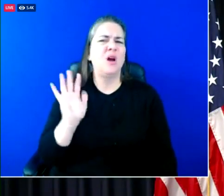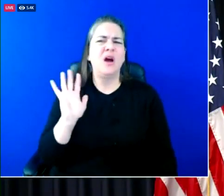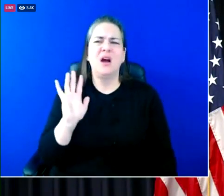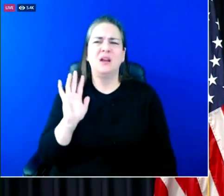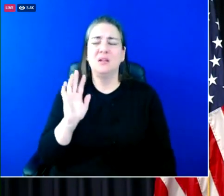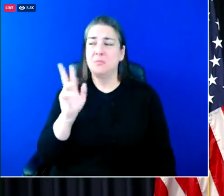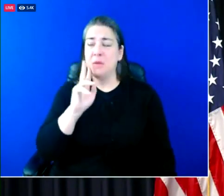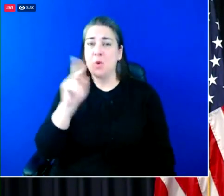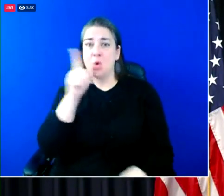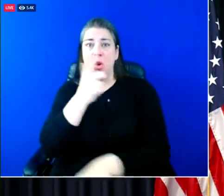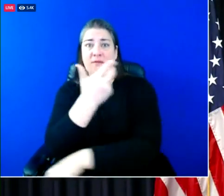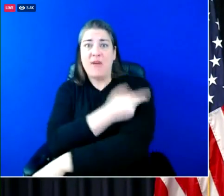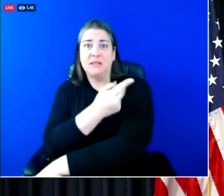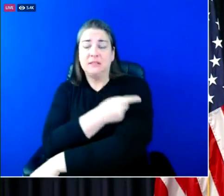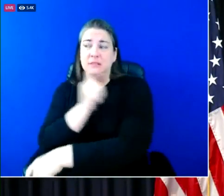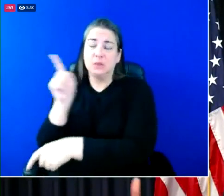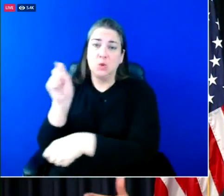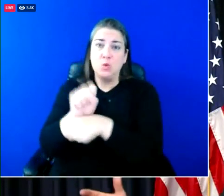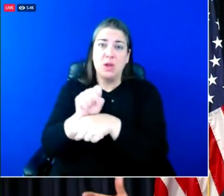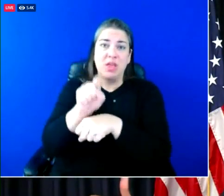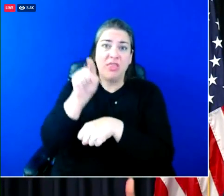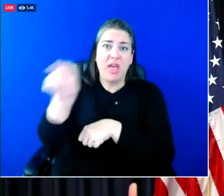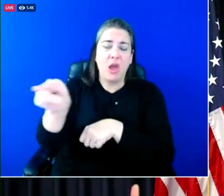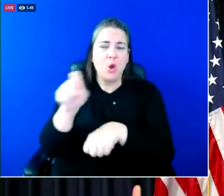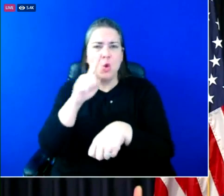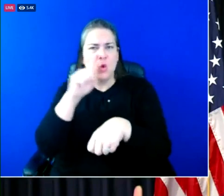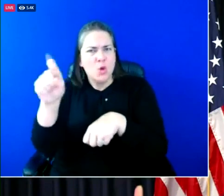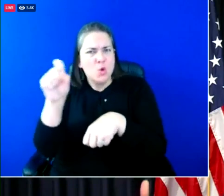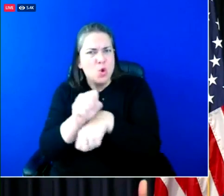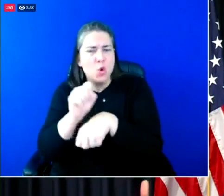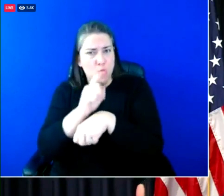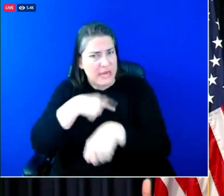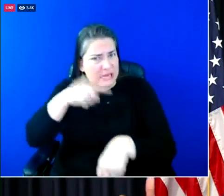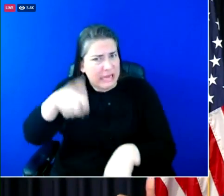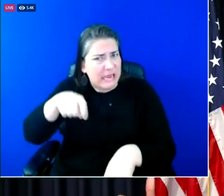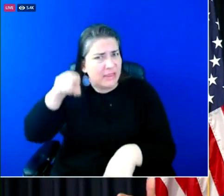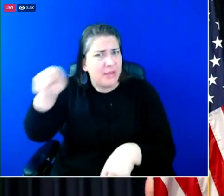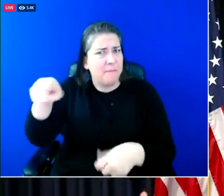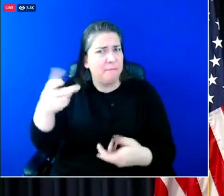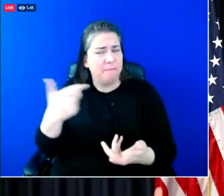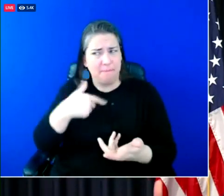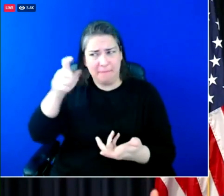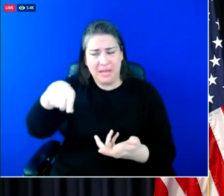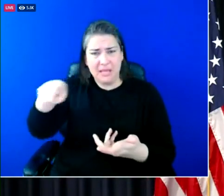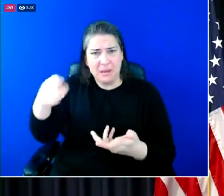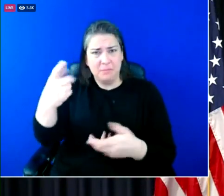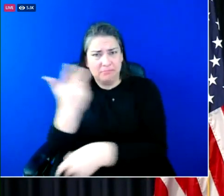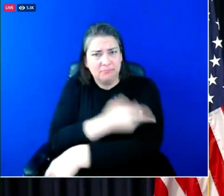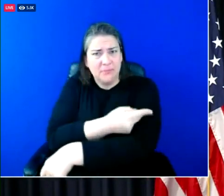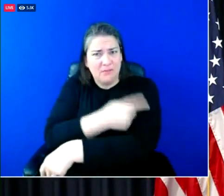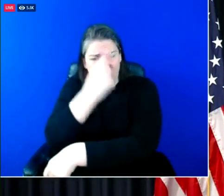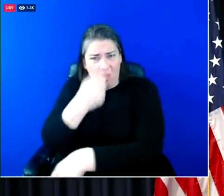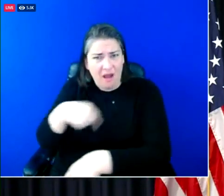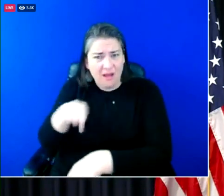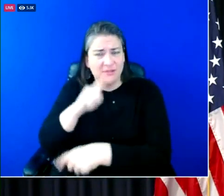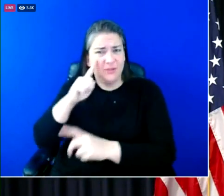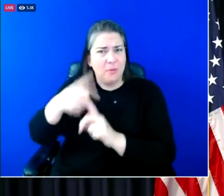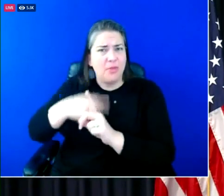the facilities who works so hard. Who we need throughout the course is the course of the months that it's gonna take to get everybody vaccinated. We